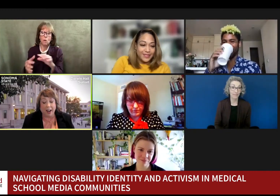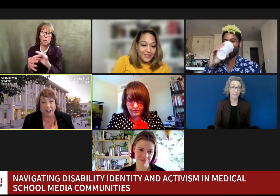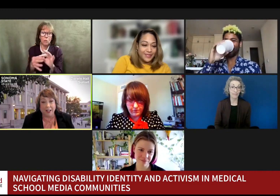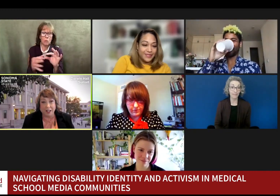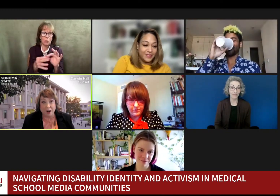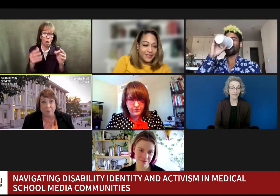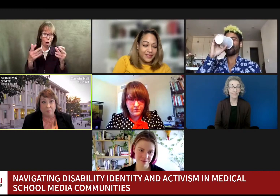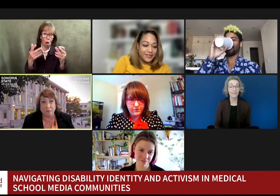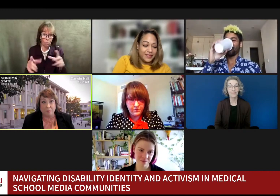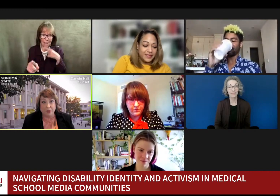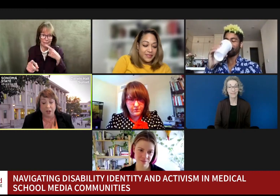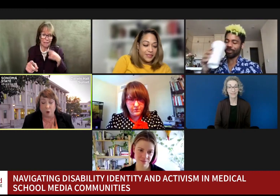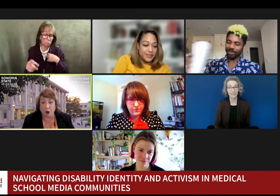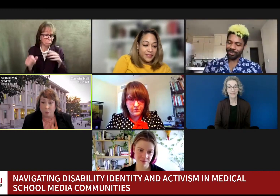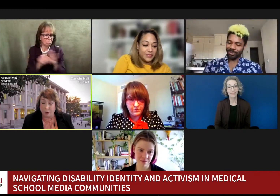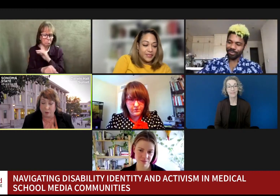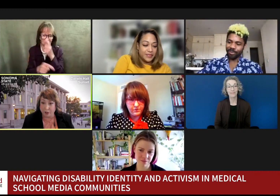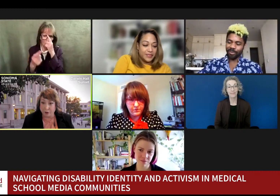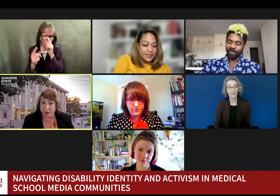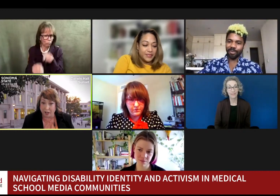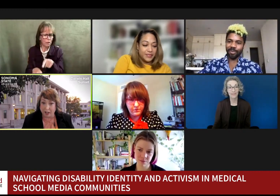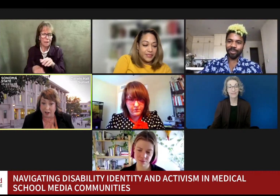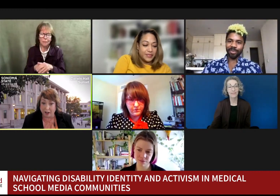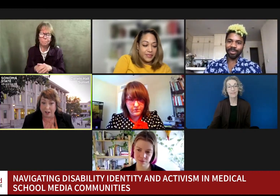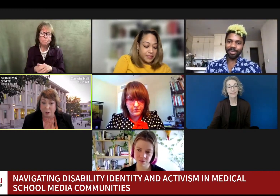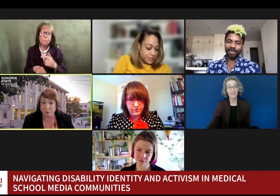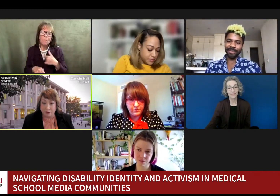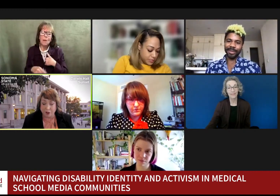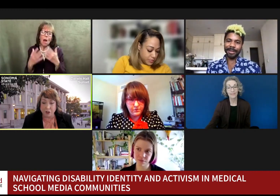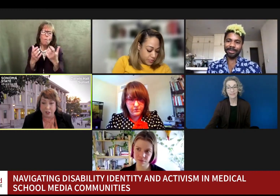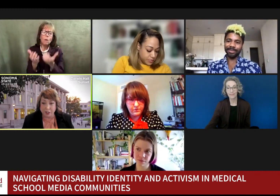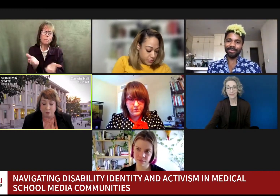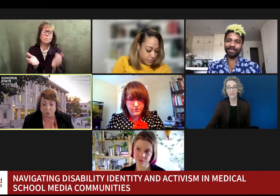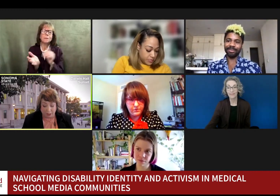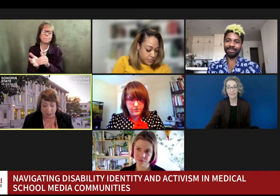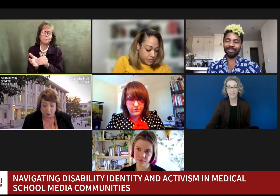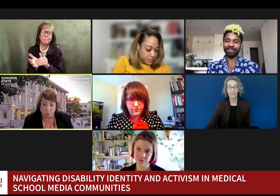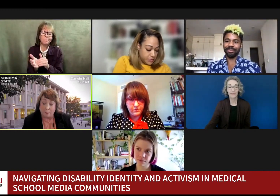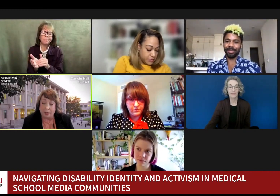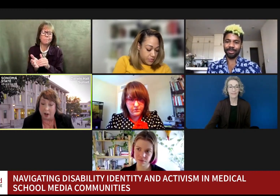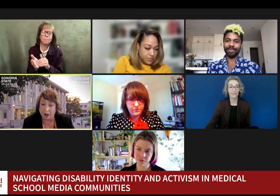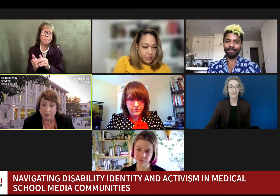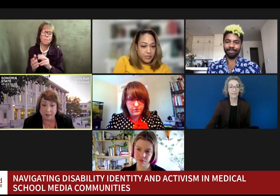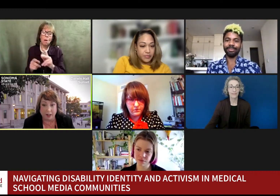I wanna reiterate that again, that professionalism really is weaponized.